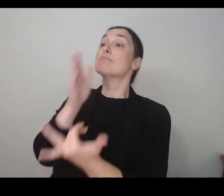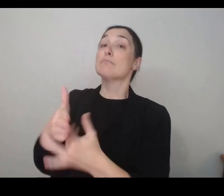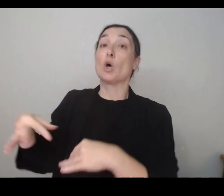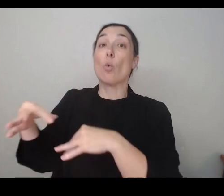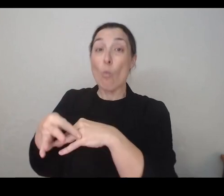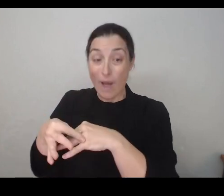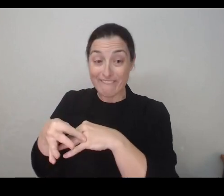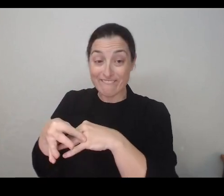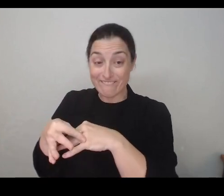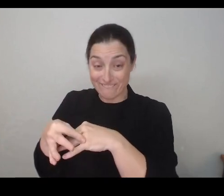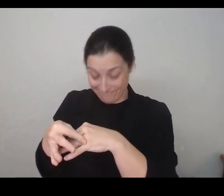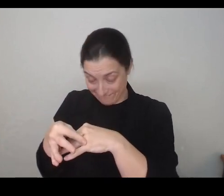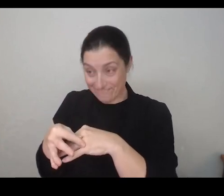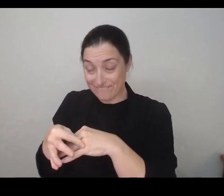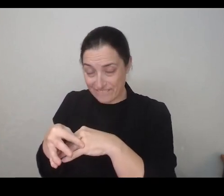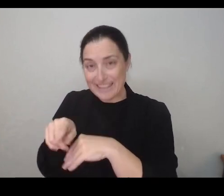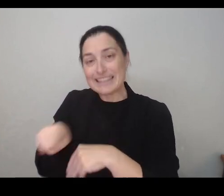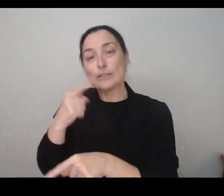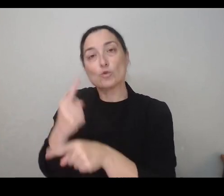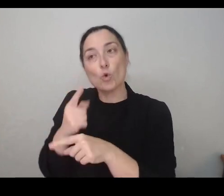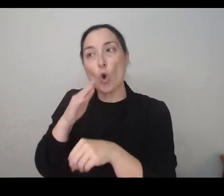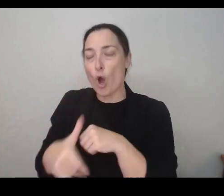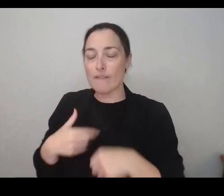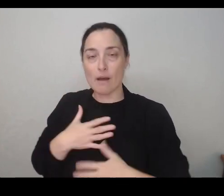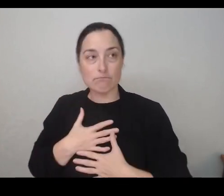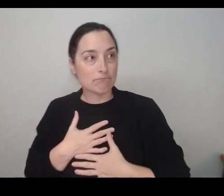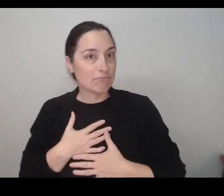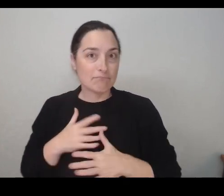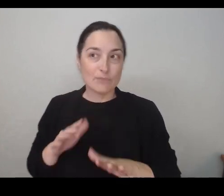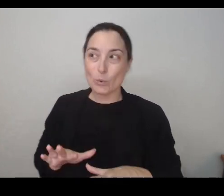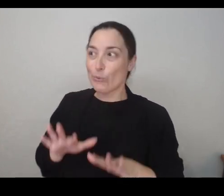and he talks about his enchantment at song and dance